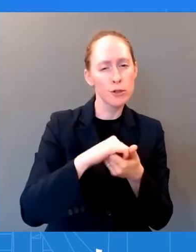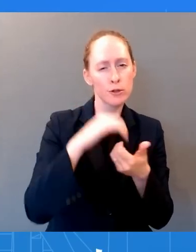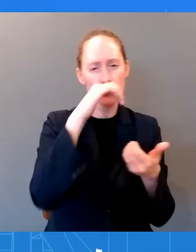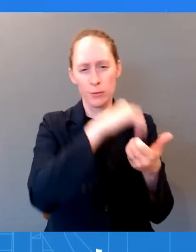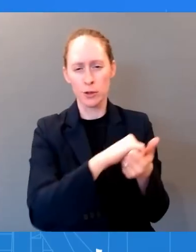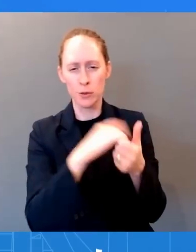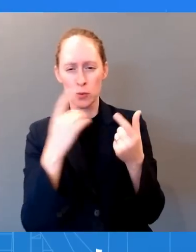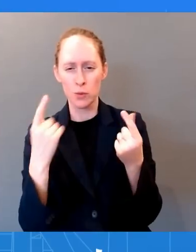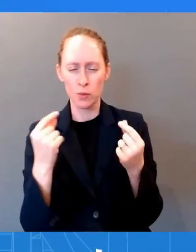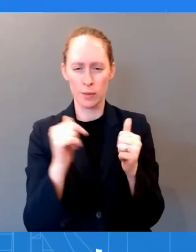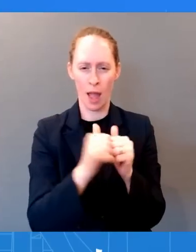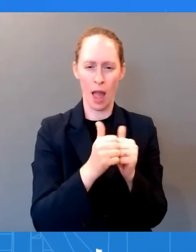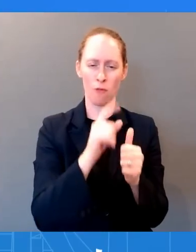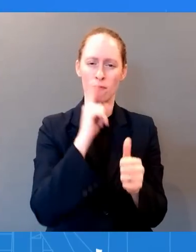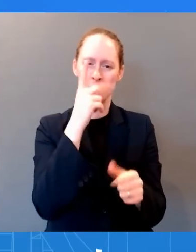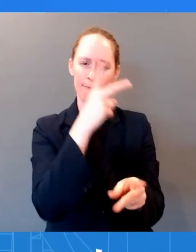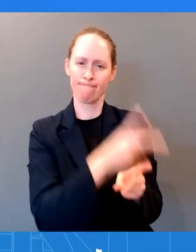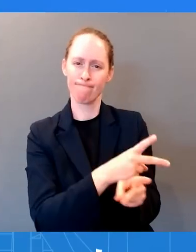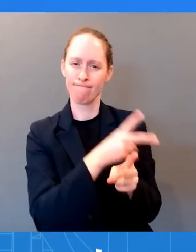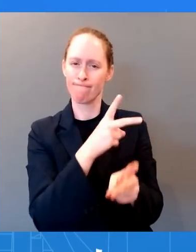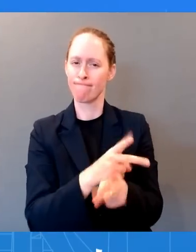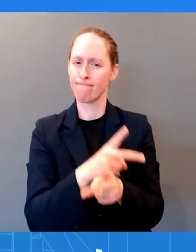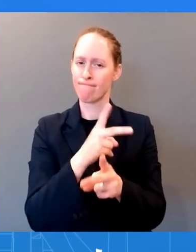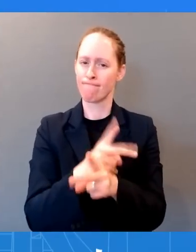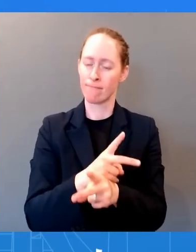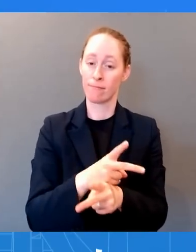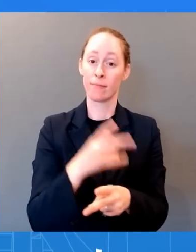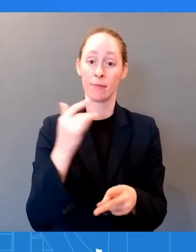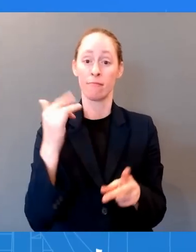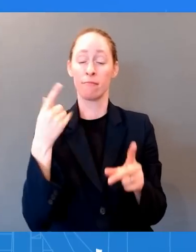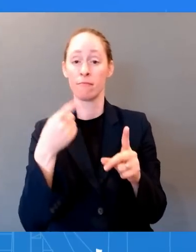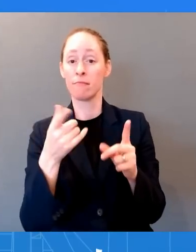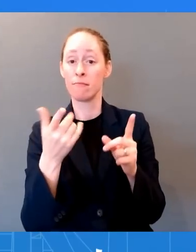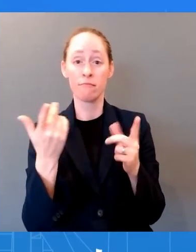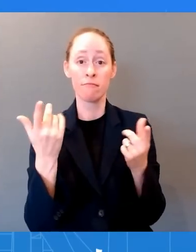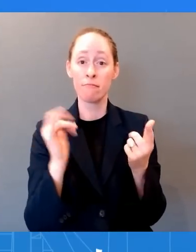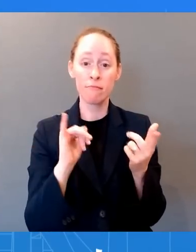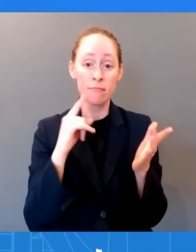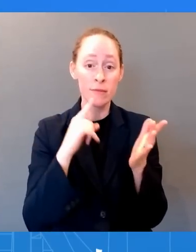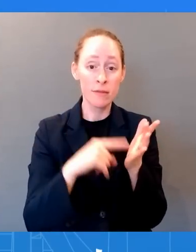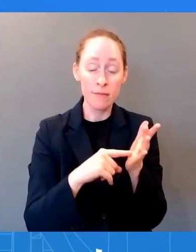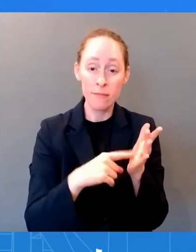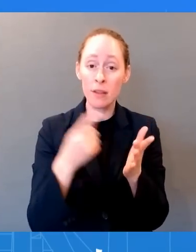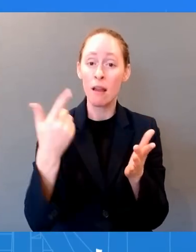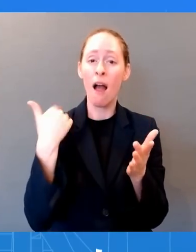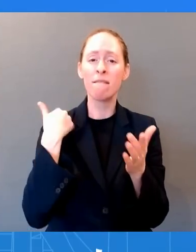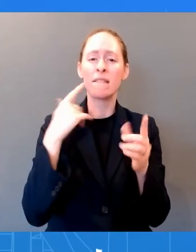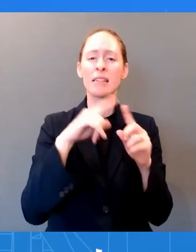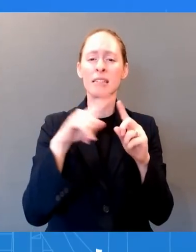You've heard us talk about the waivers. You've heard us talk about the executive actions that the President has taken.